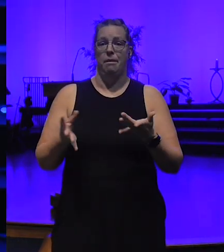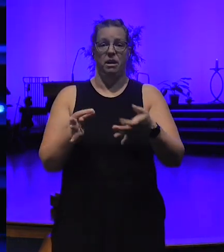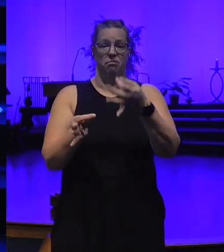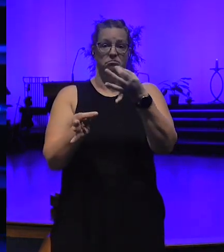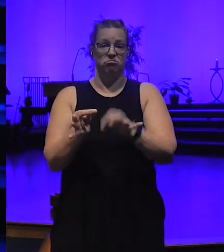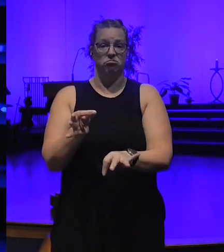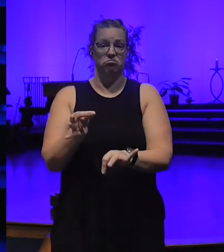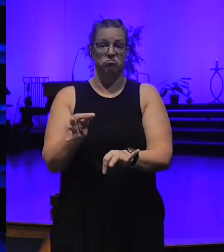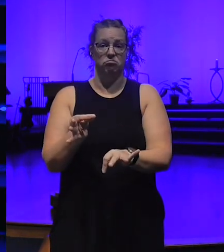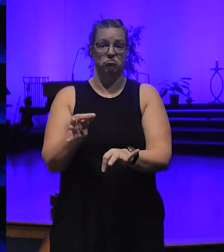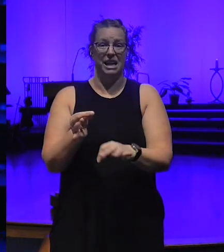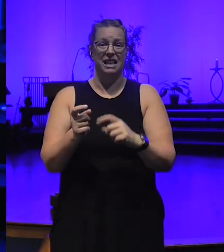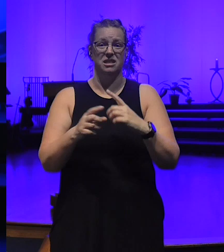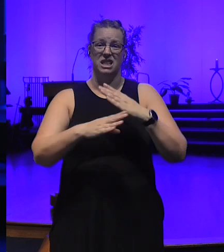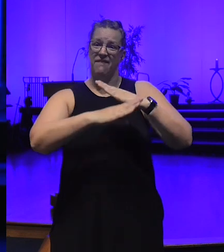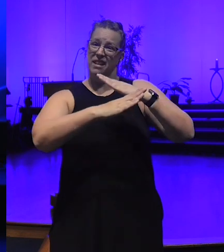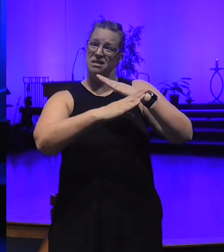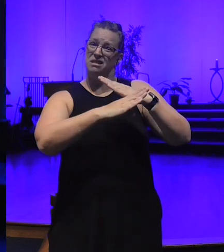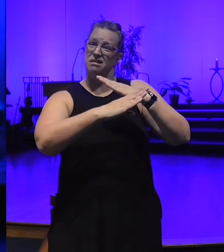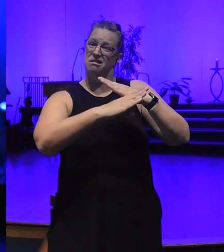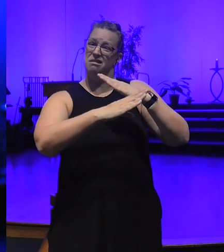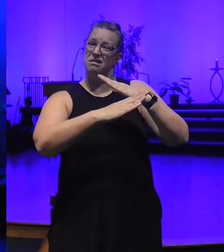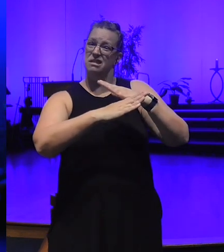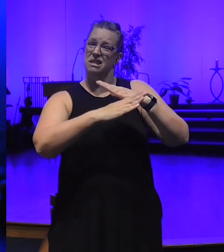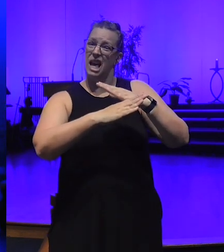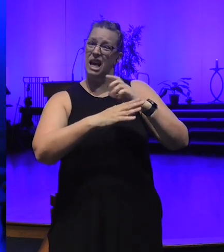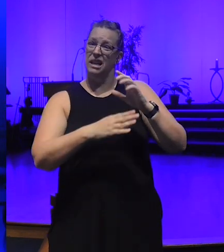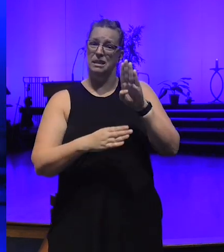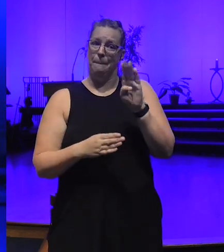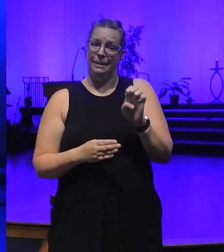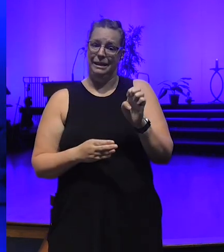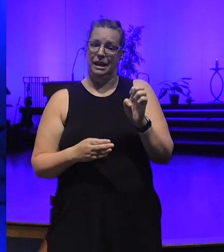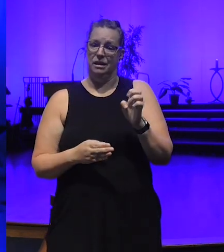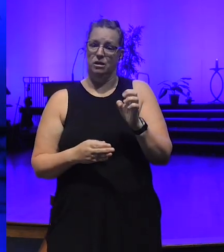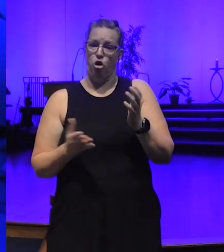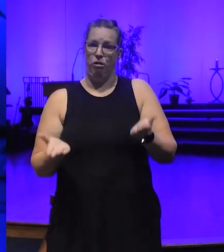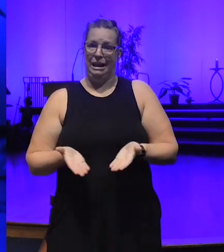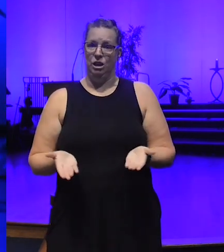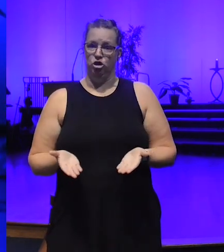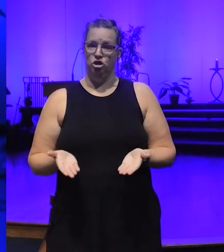defense mechanism against being right here and right now because if we were